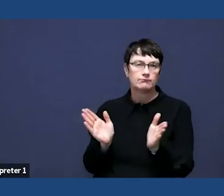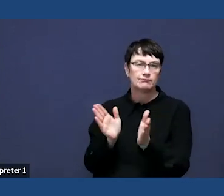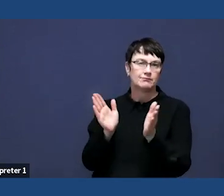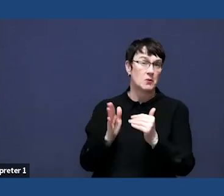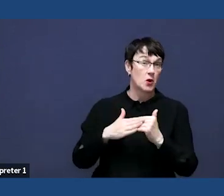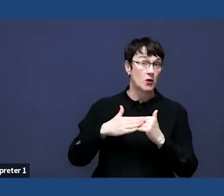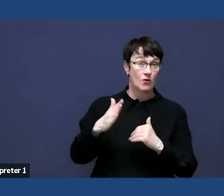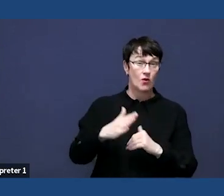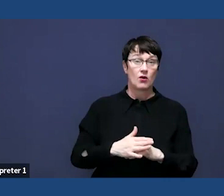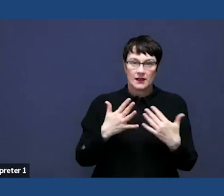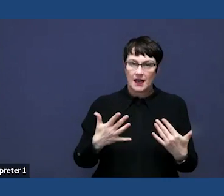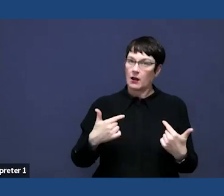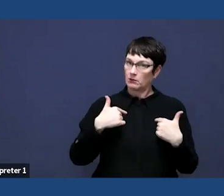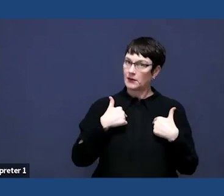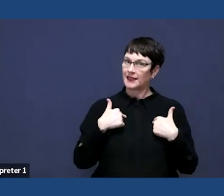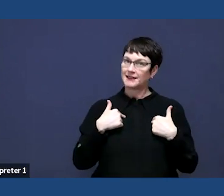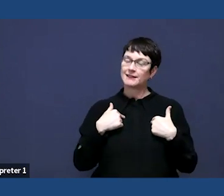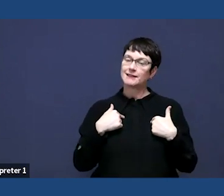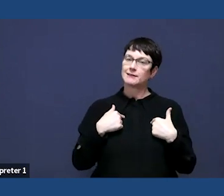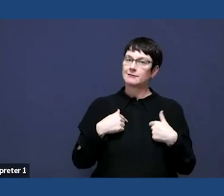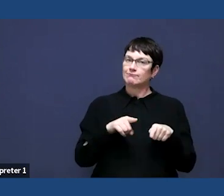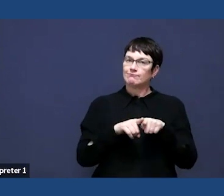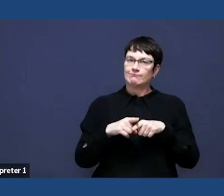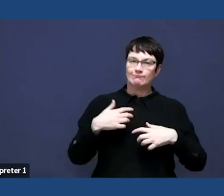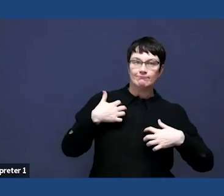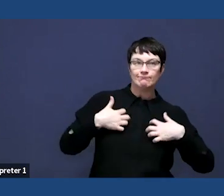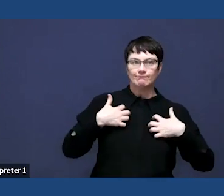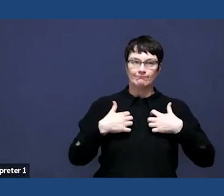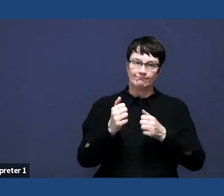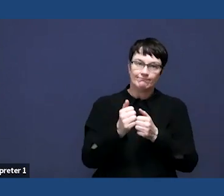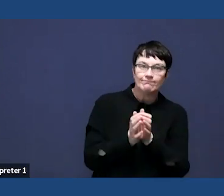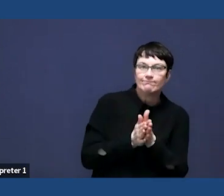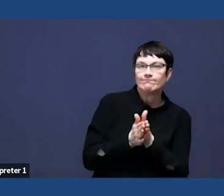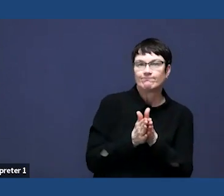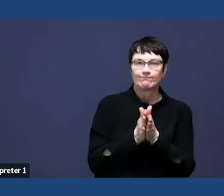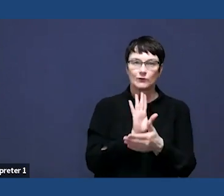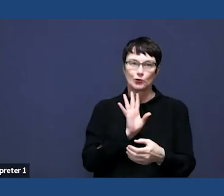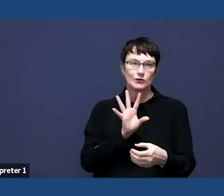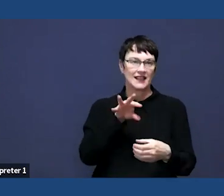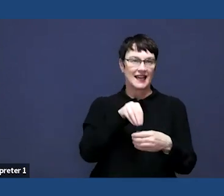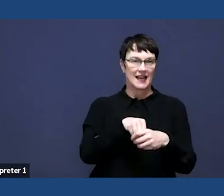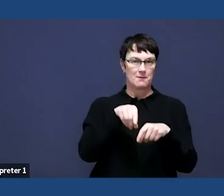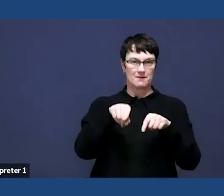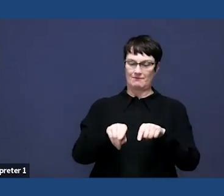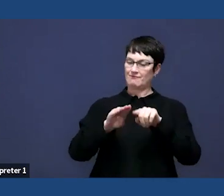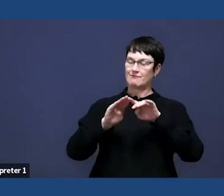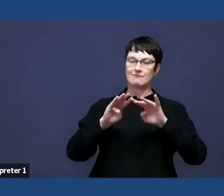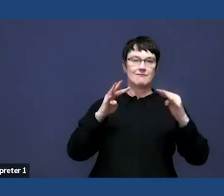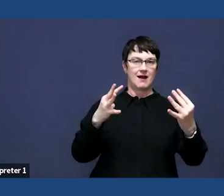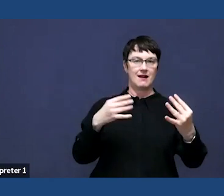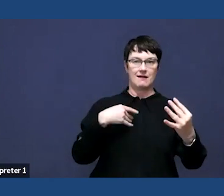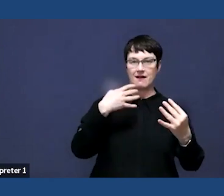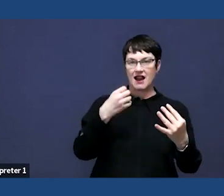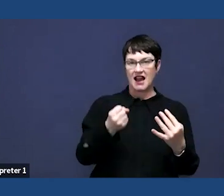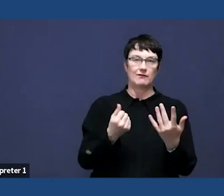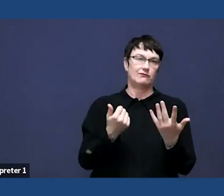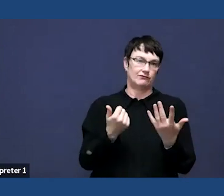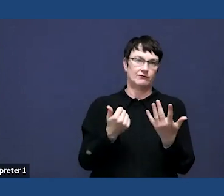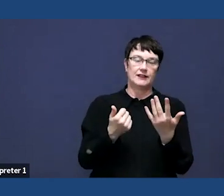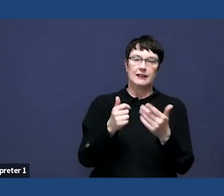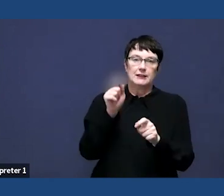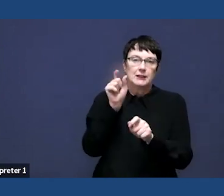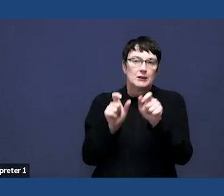ethics committee where we've invited patients who are over 65 who are helping us shape and